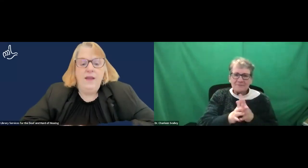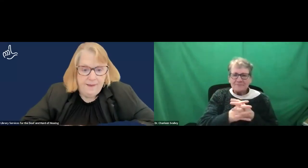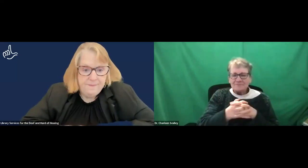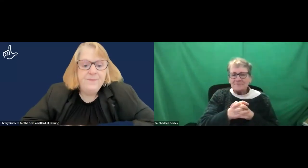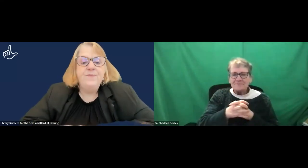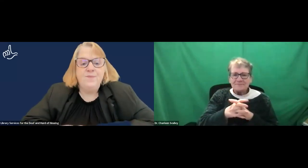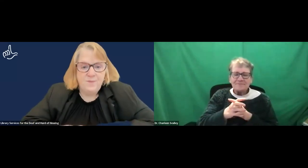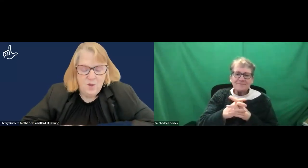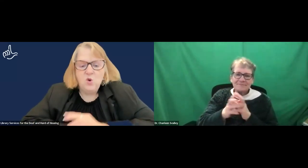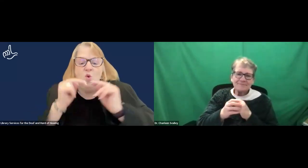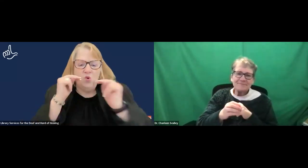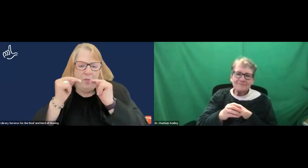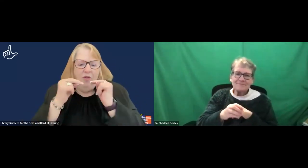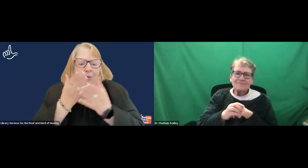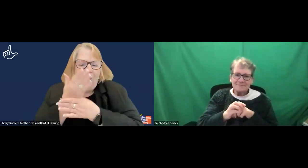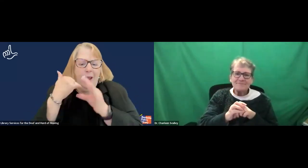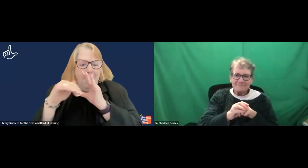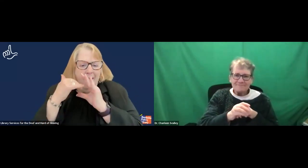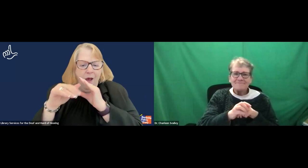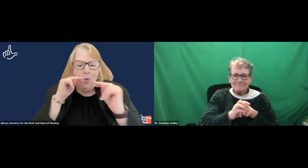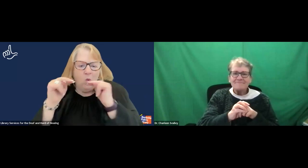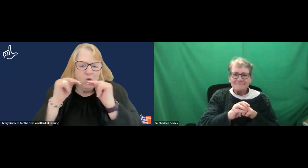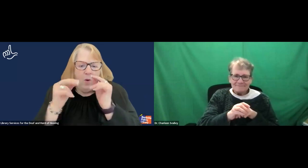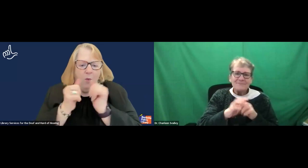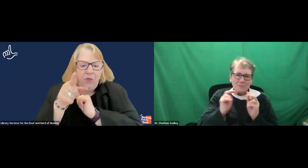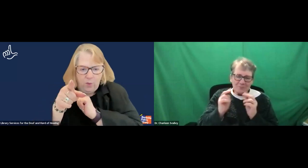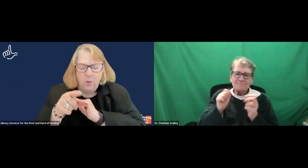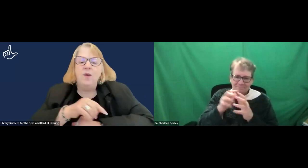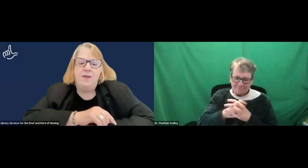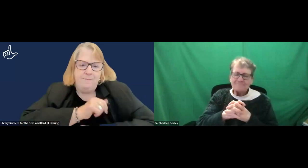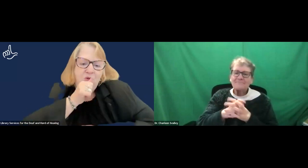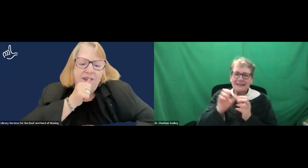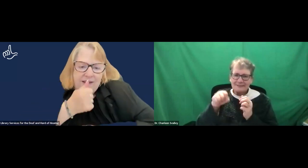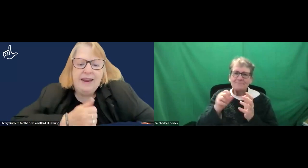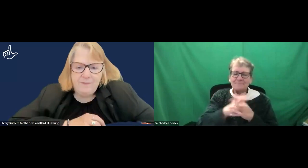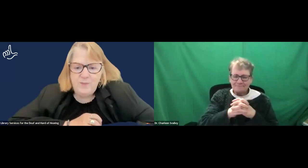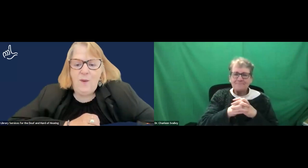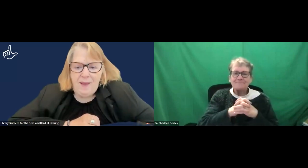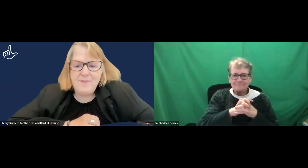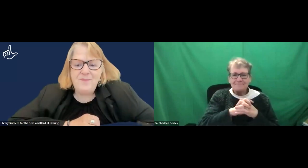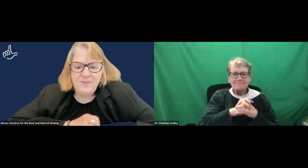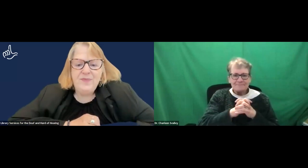And of course, rates can be negotiated. [Interpreter for Brenda] Great, and they'll be able to do that through by email with you.